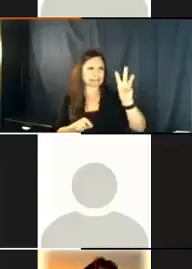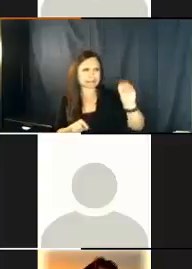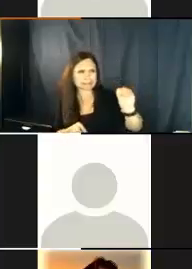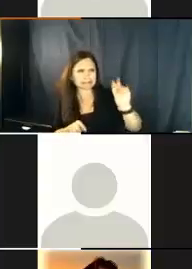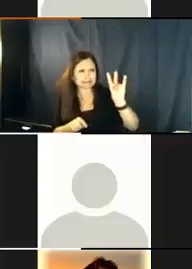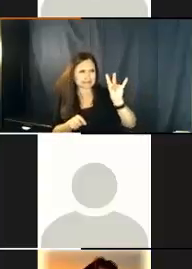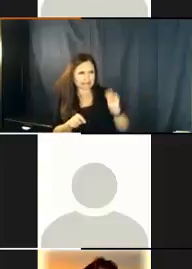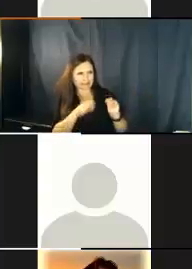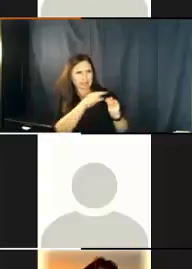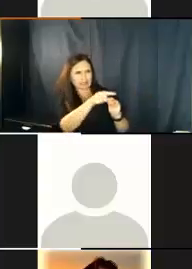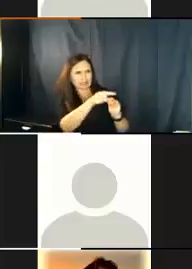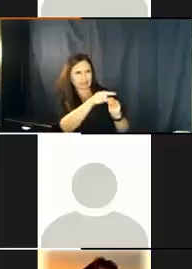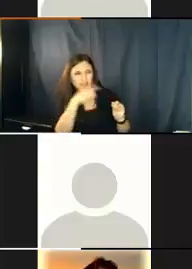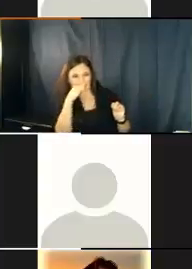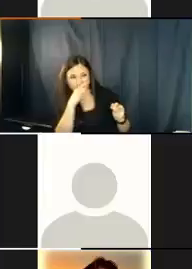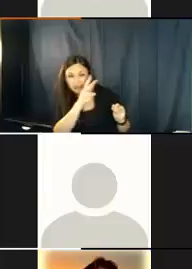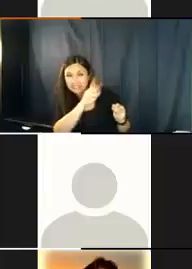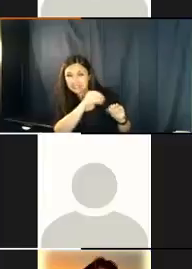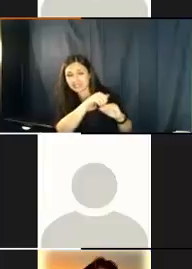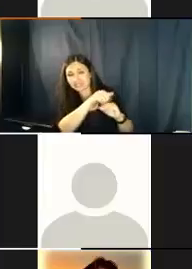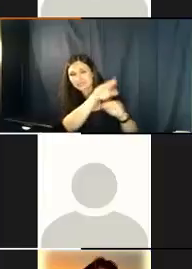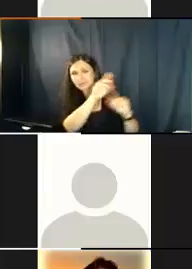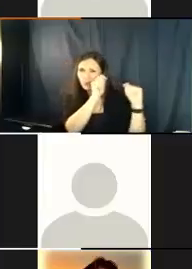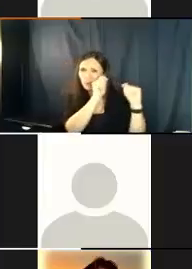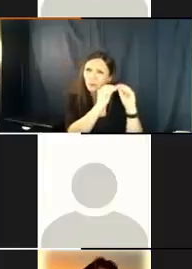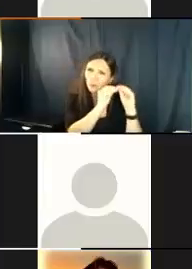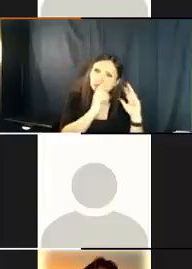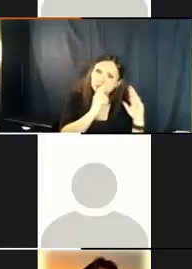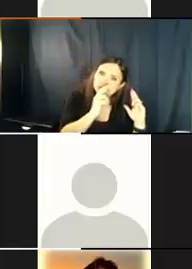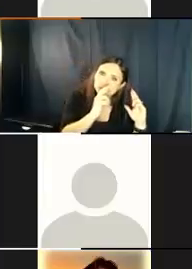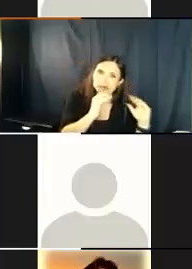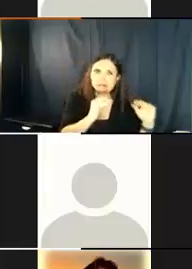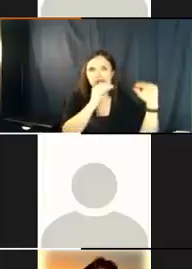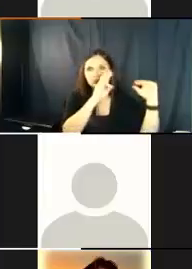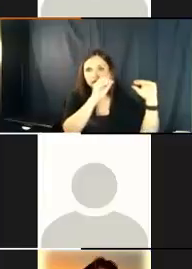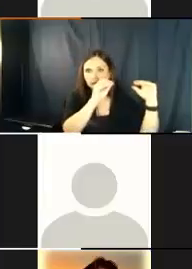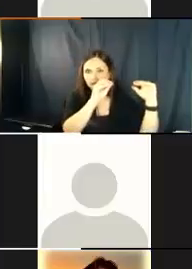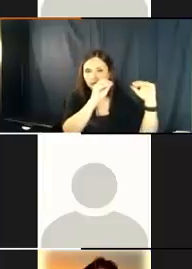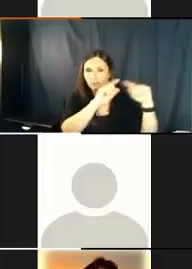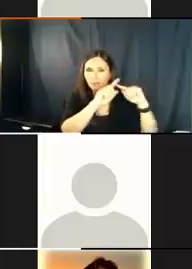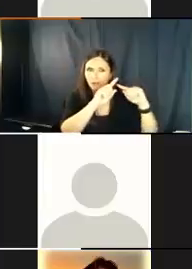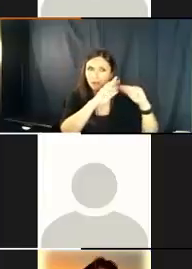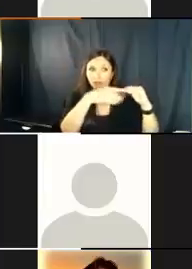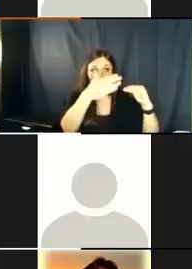You know the kid with the 60, we might send them out for tutoring a little bit. Hopefully we get them up to 70 but we've got time we've gotta move on.